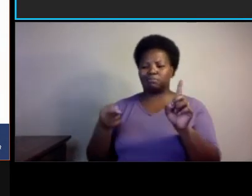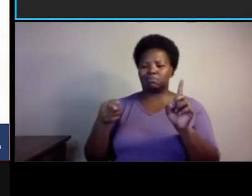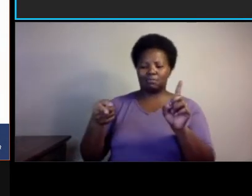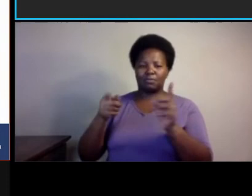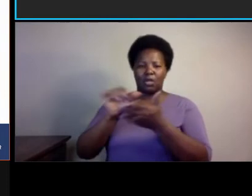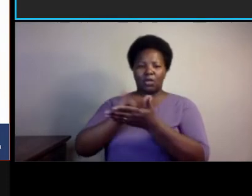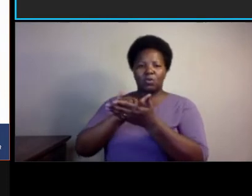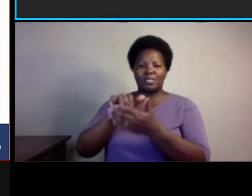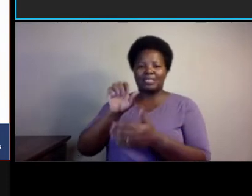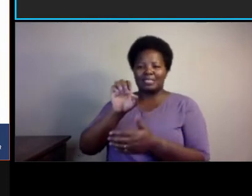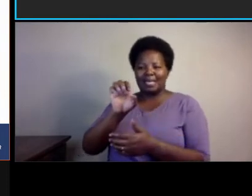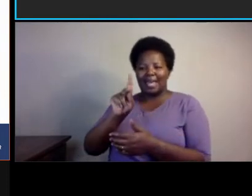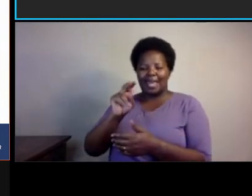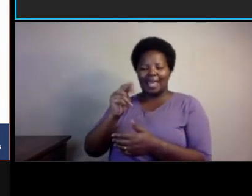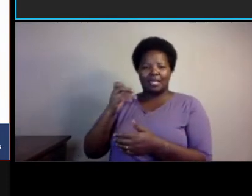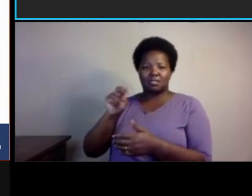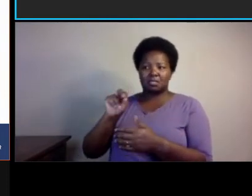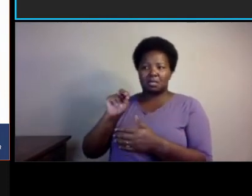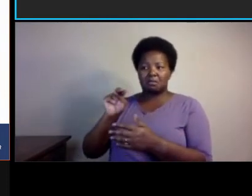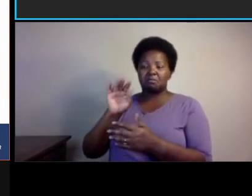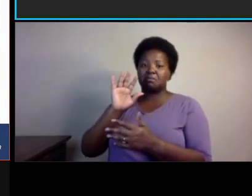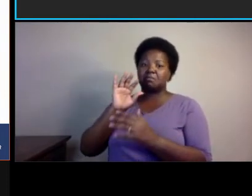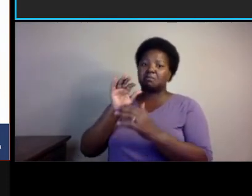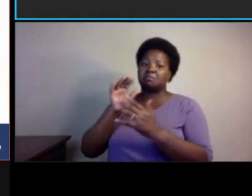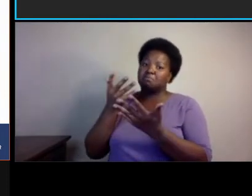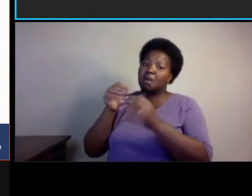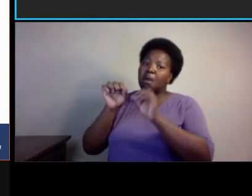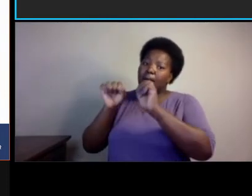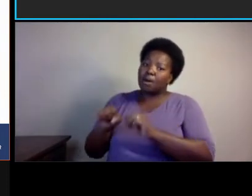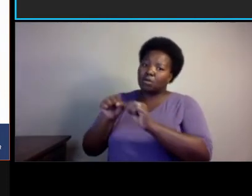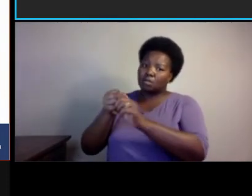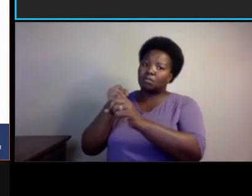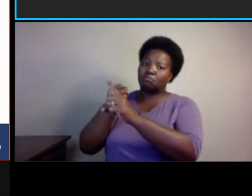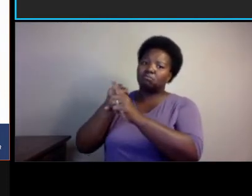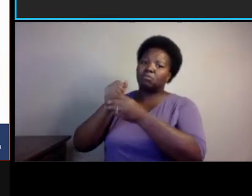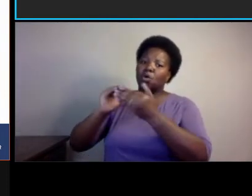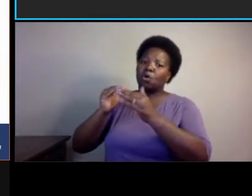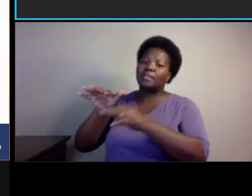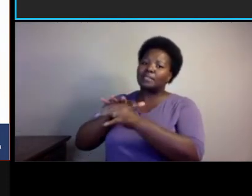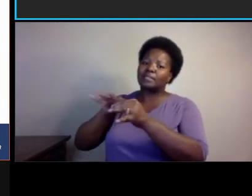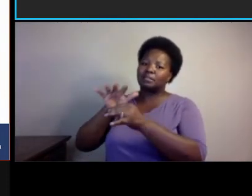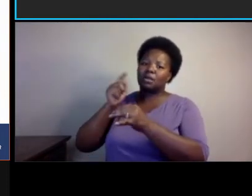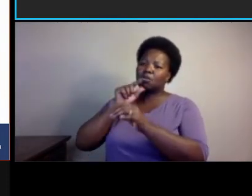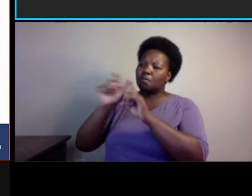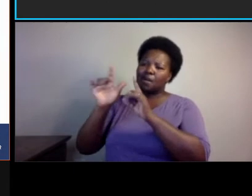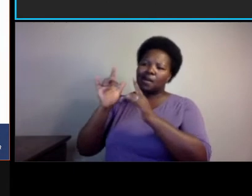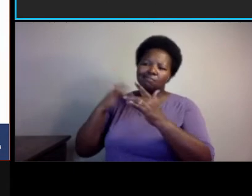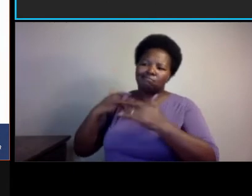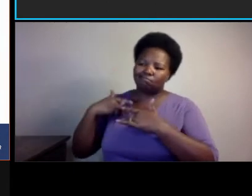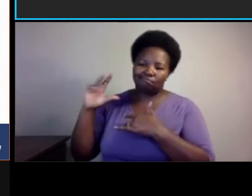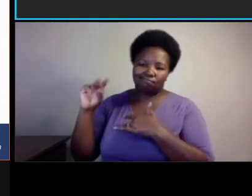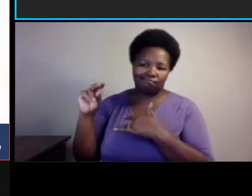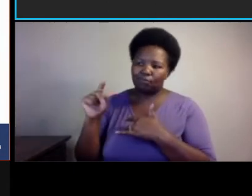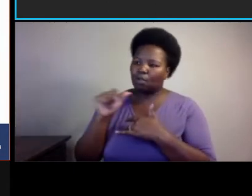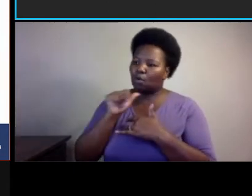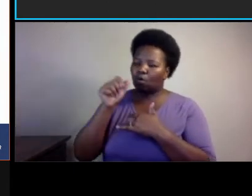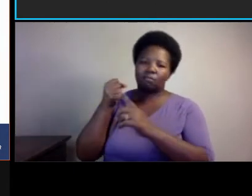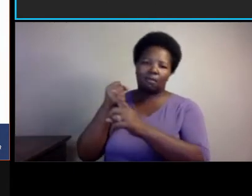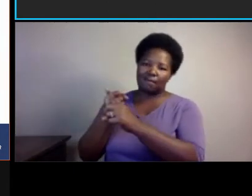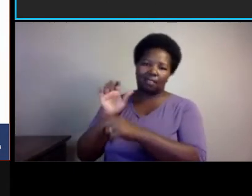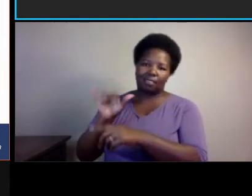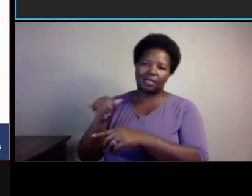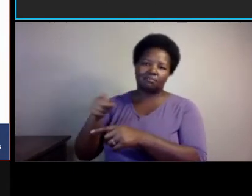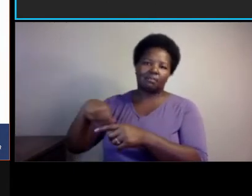but uh you know the neighborhood itself shouldn't be that much affected